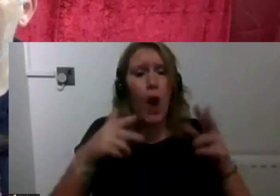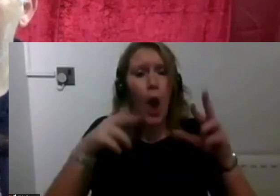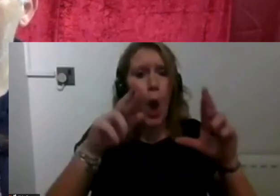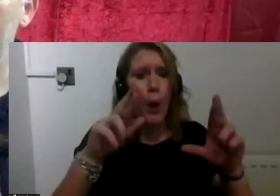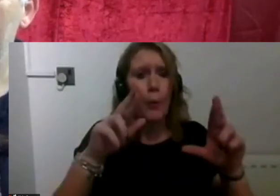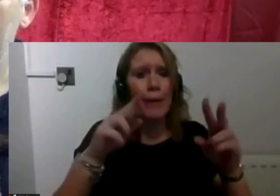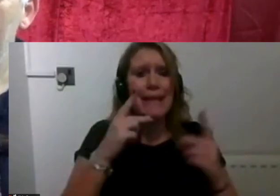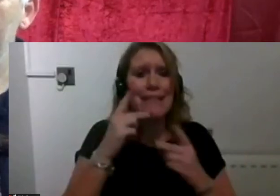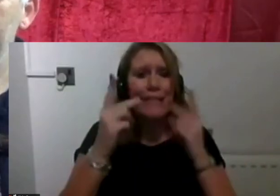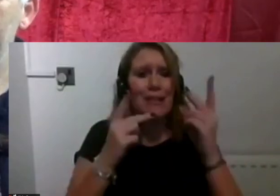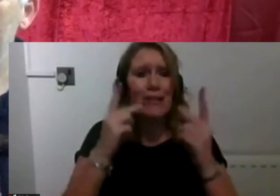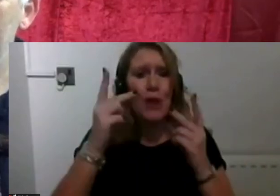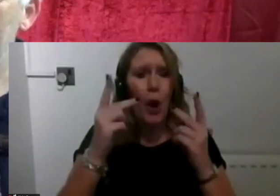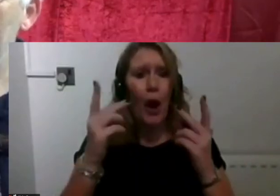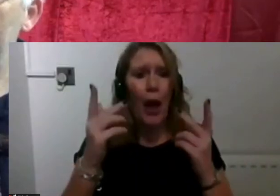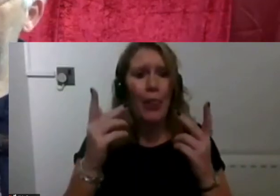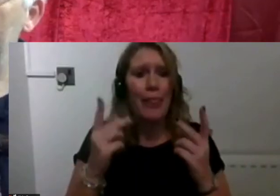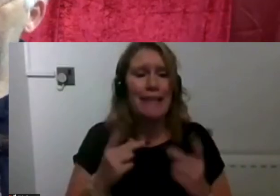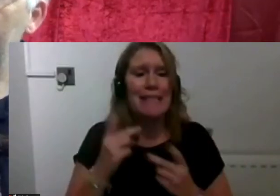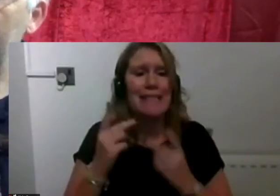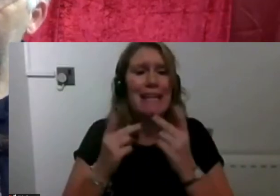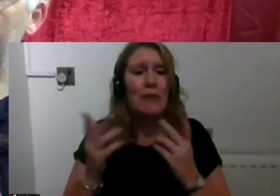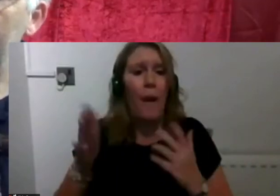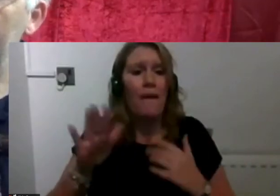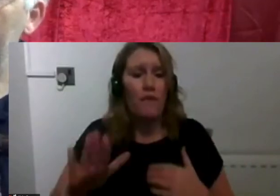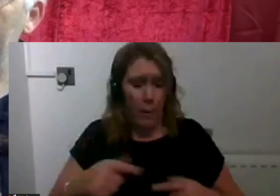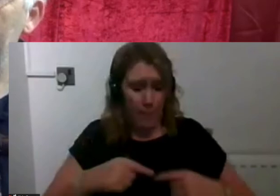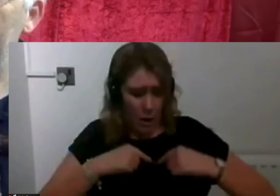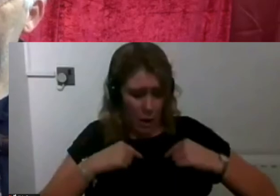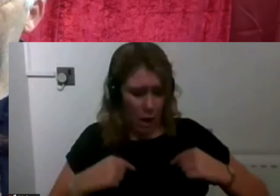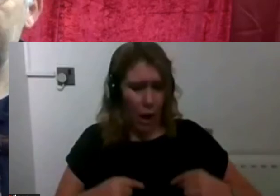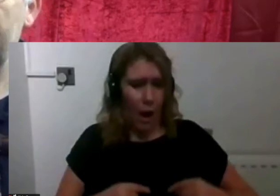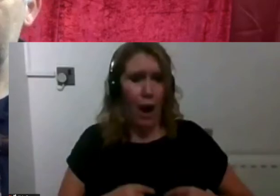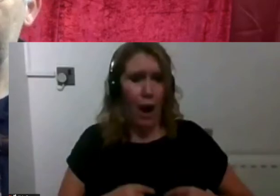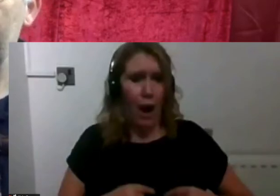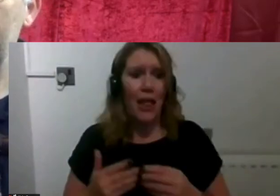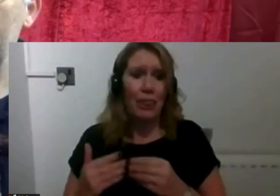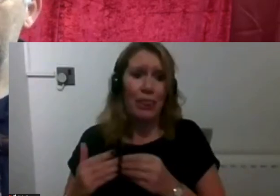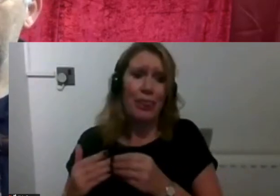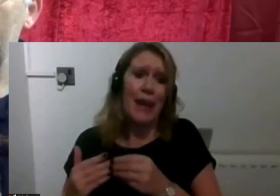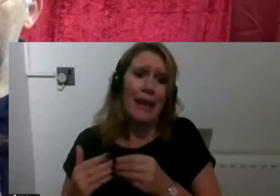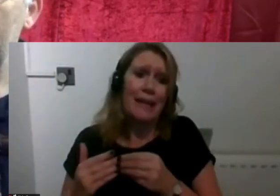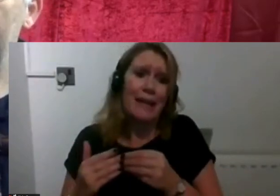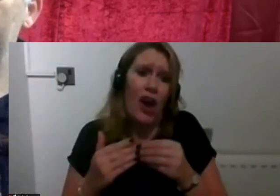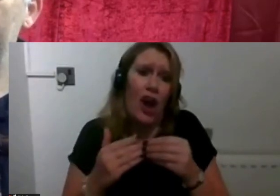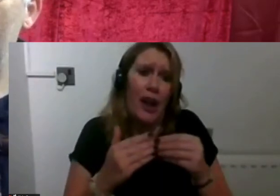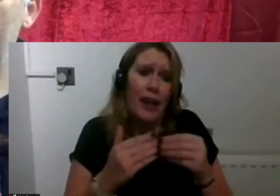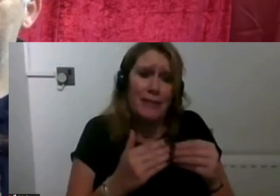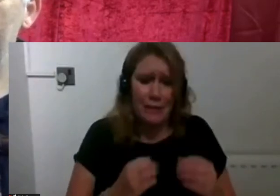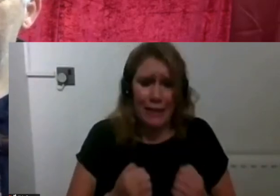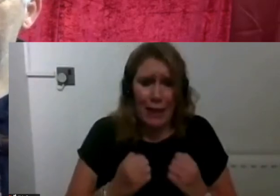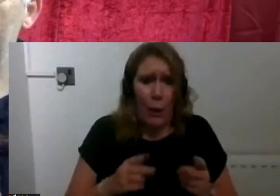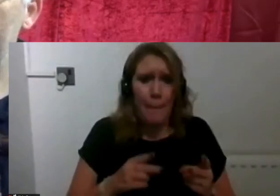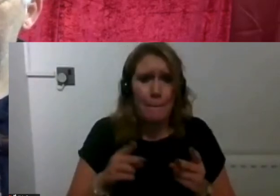The nectar that sweetens And strengthens and guides us in our path Of living lives which fulfil